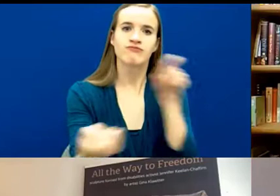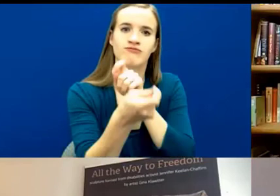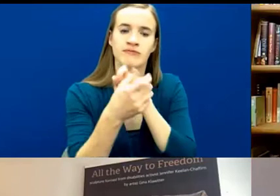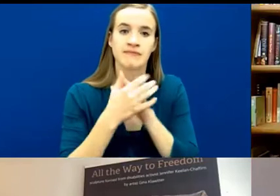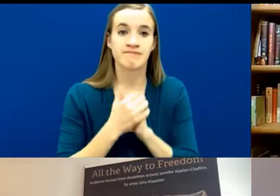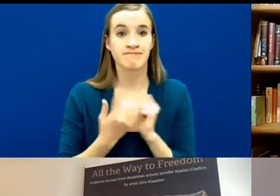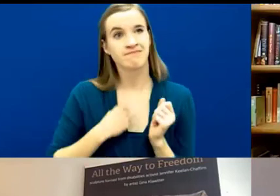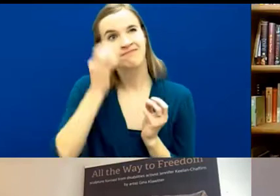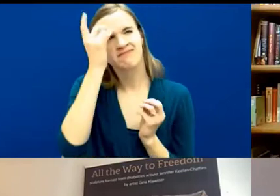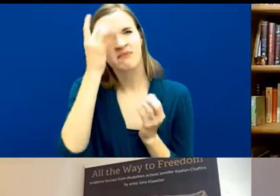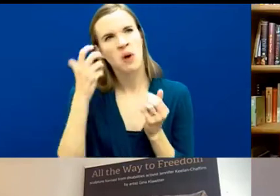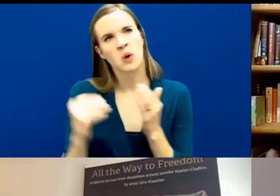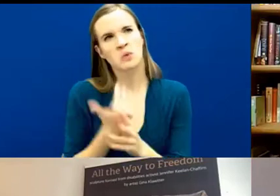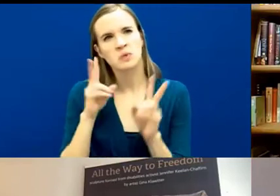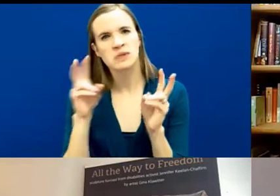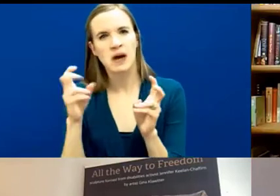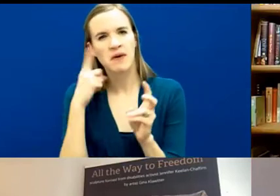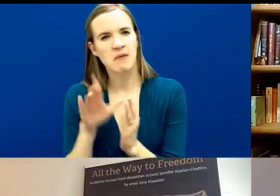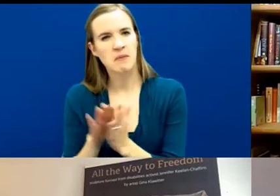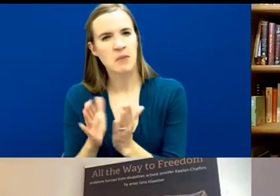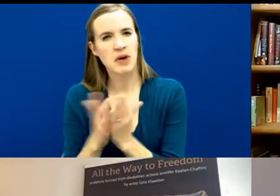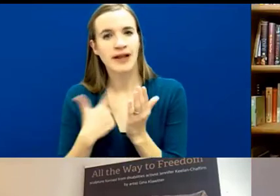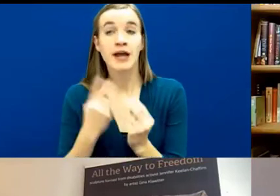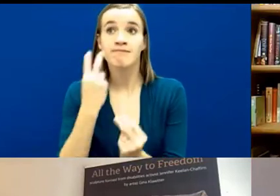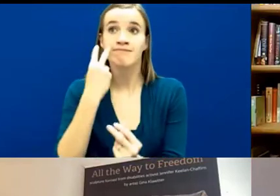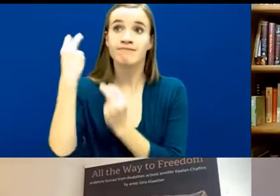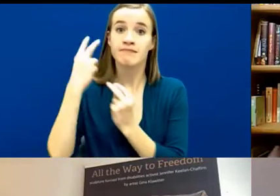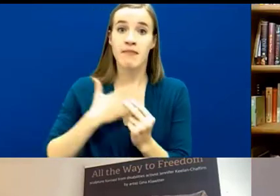thinking about things that have happened in my life that I think are really major